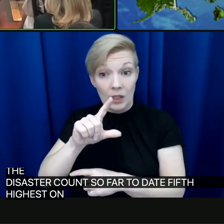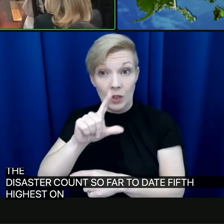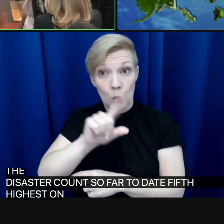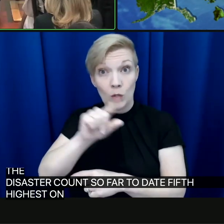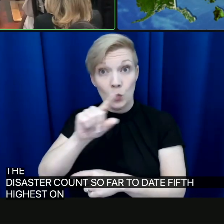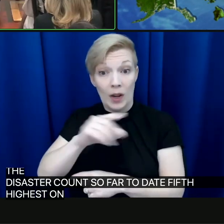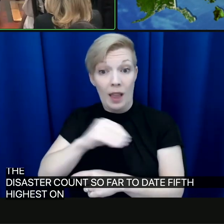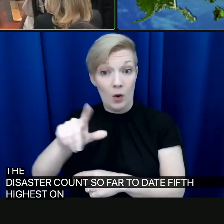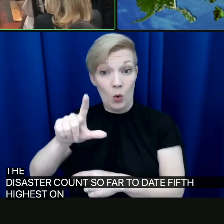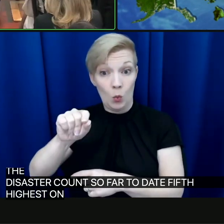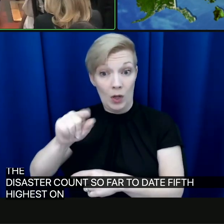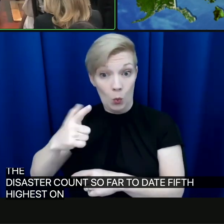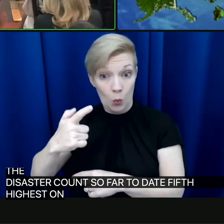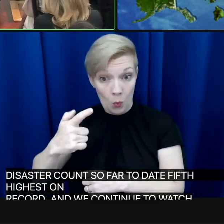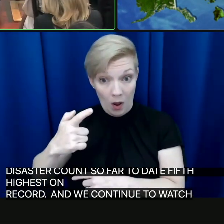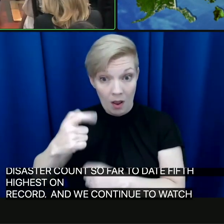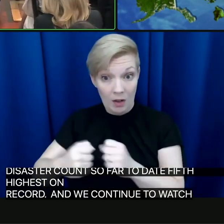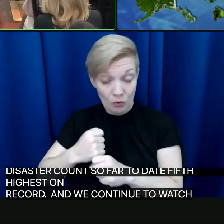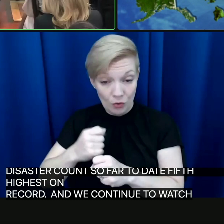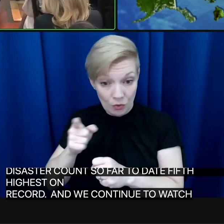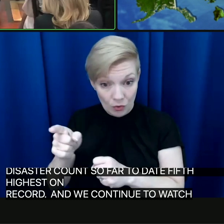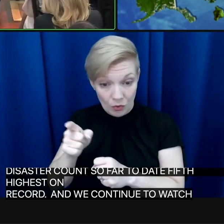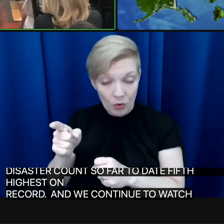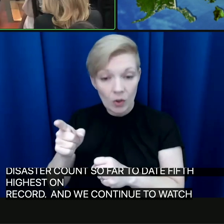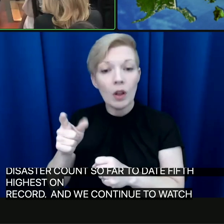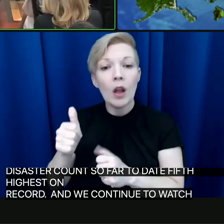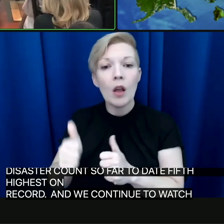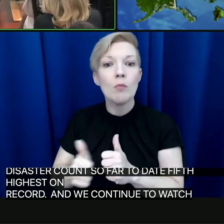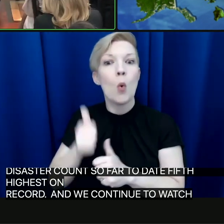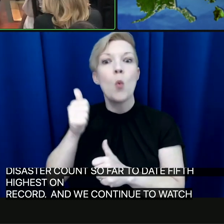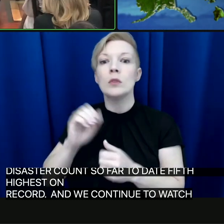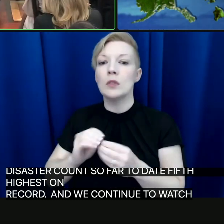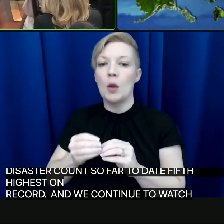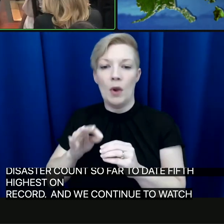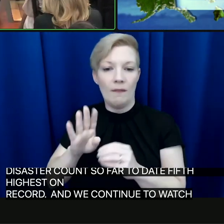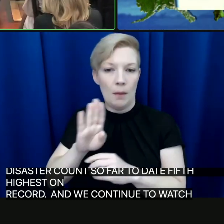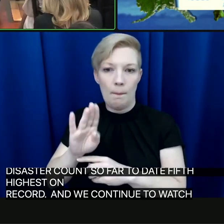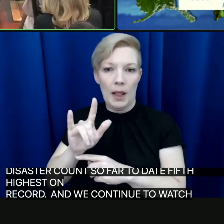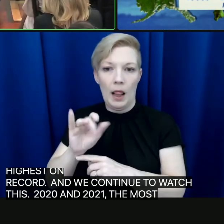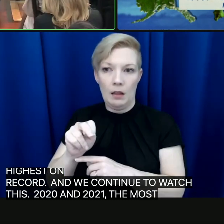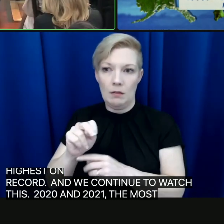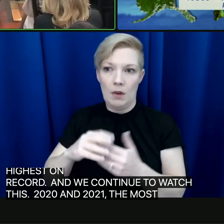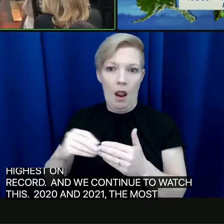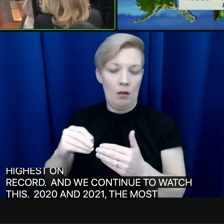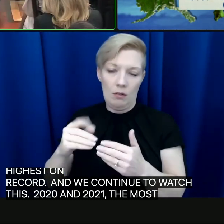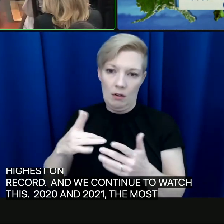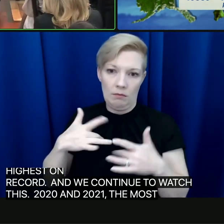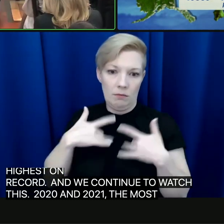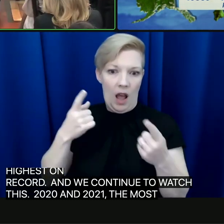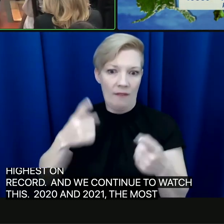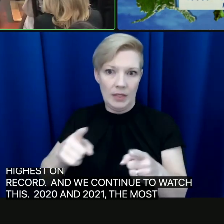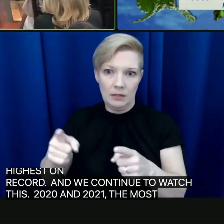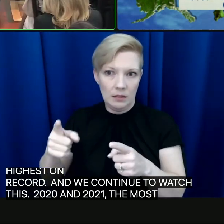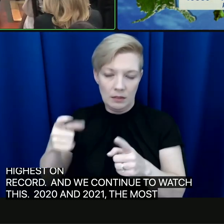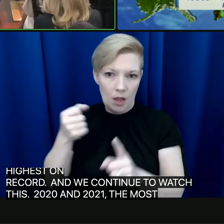the most number of billion dollar events. And it's been growing steadily over the last decades.